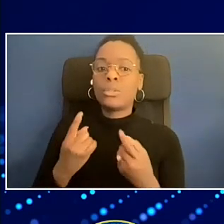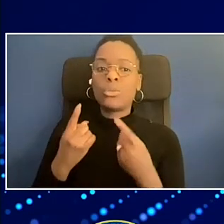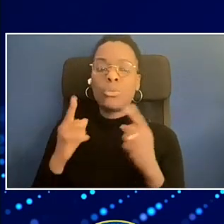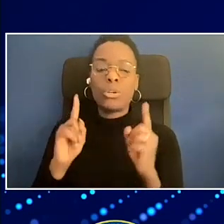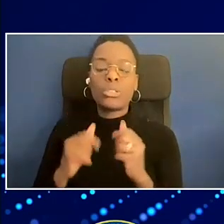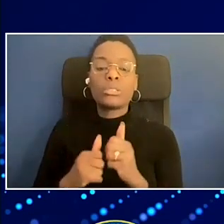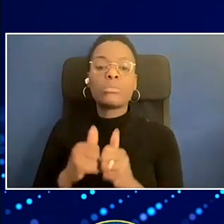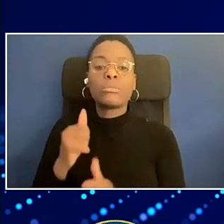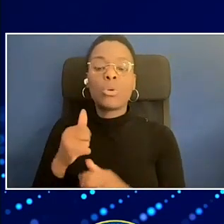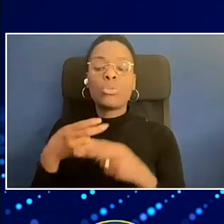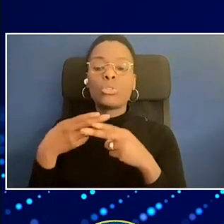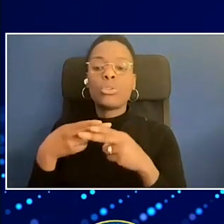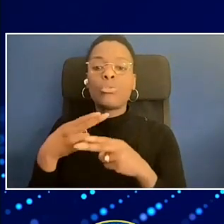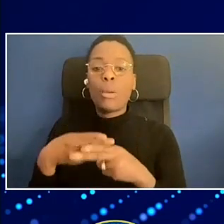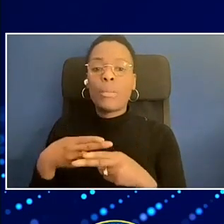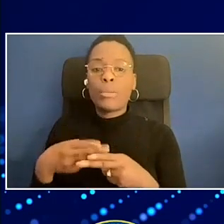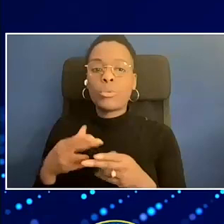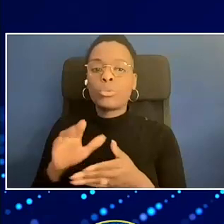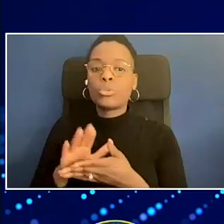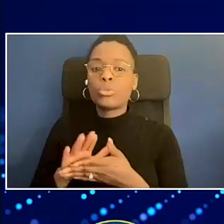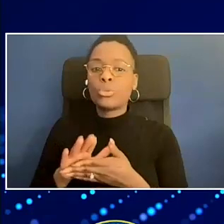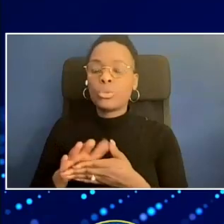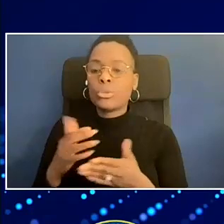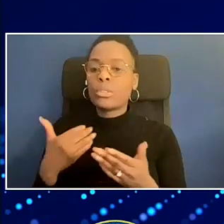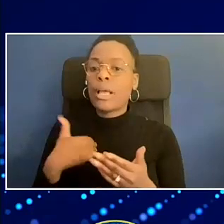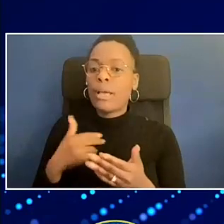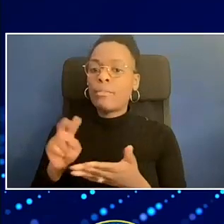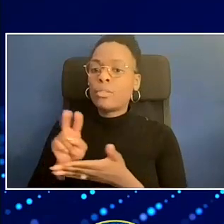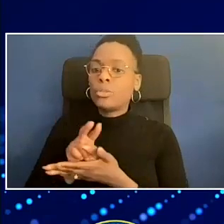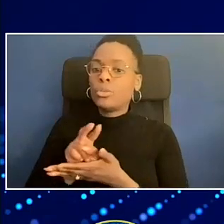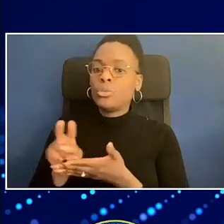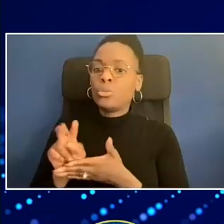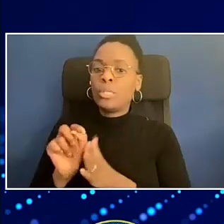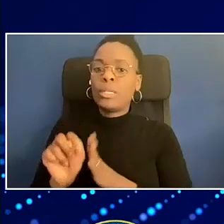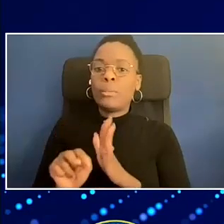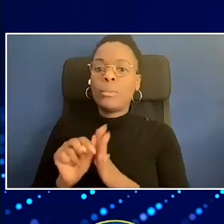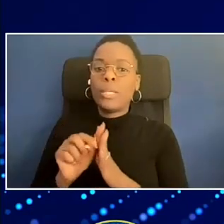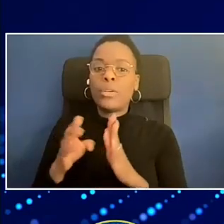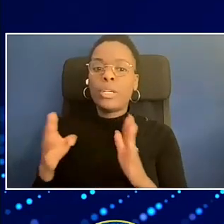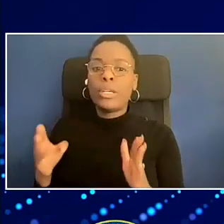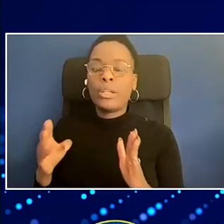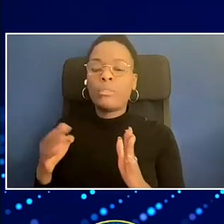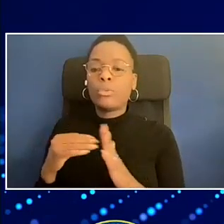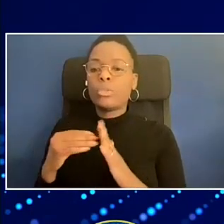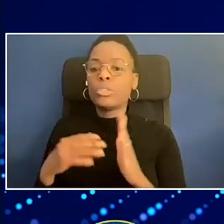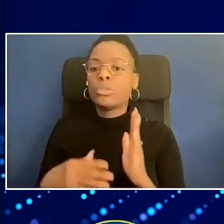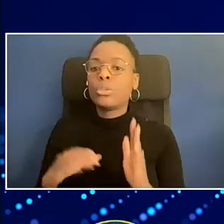within this realm have at least a two-week period for the student to opt out, so if they find that the book or the supplies or